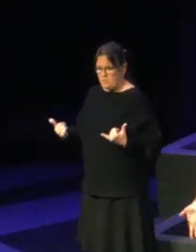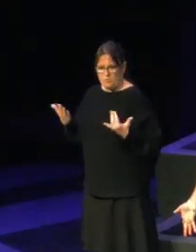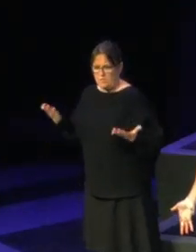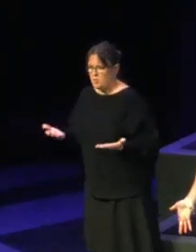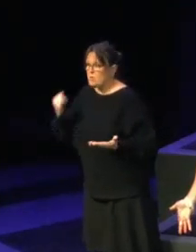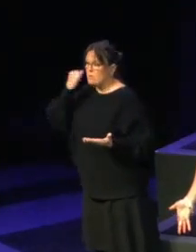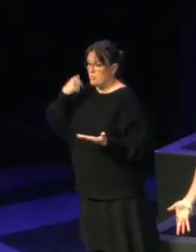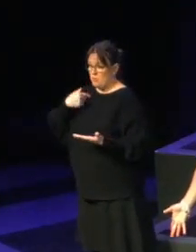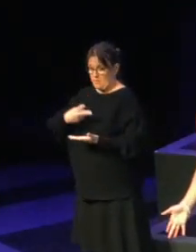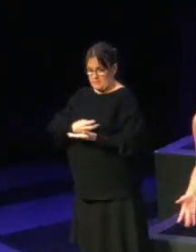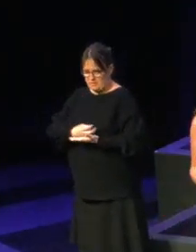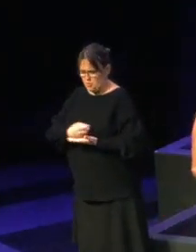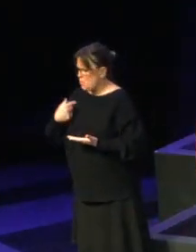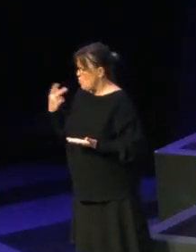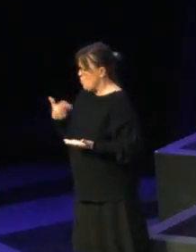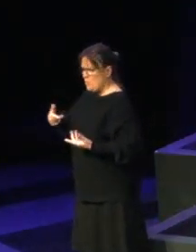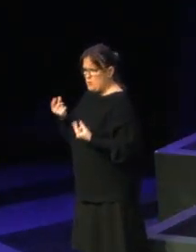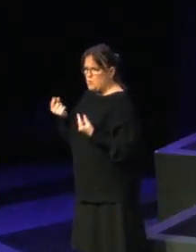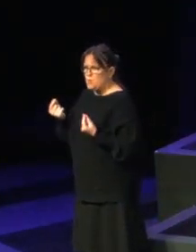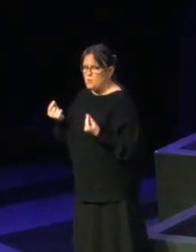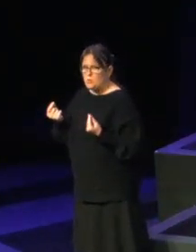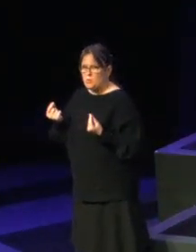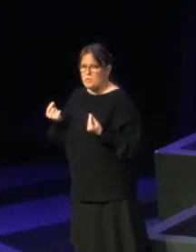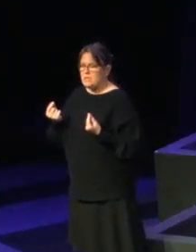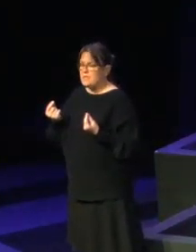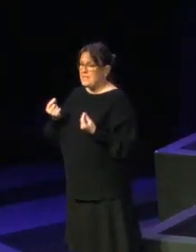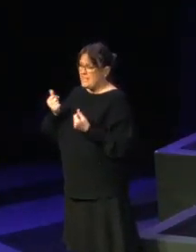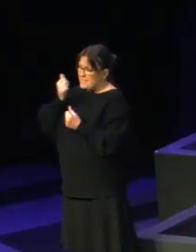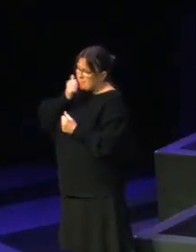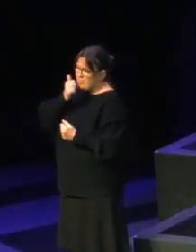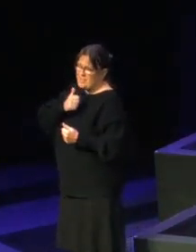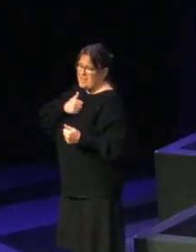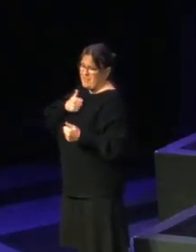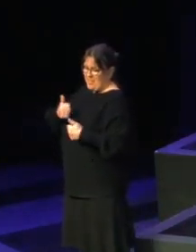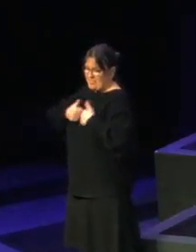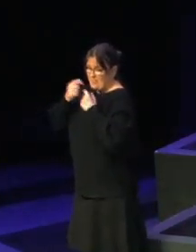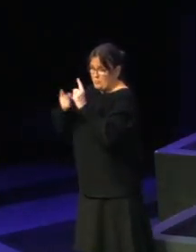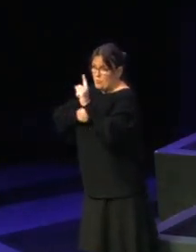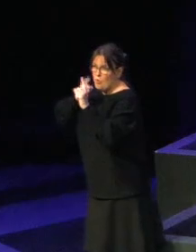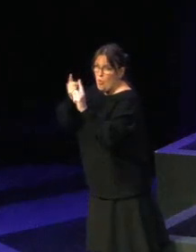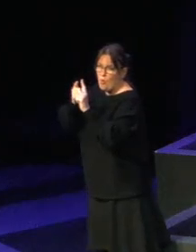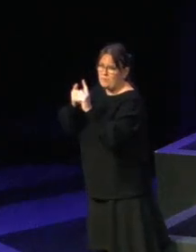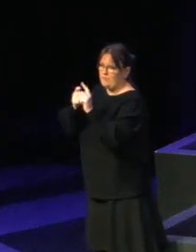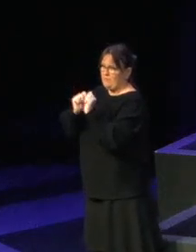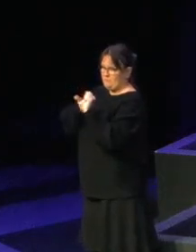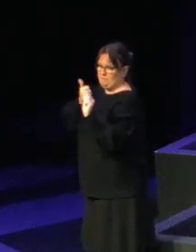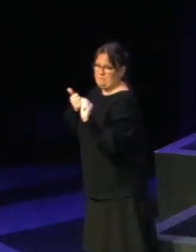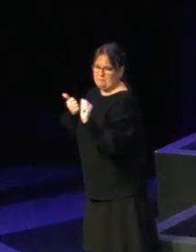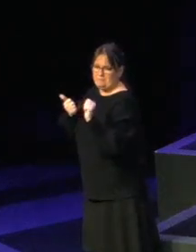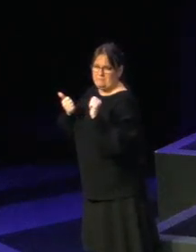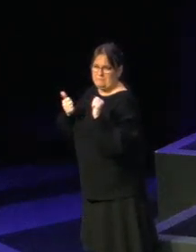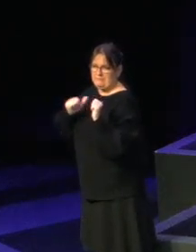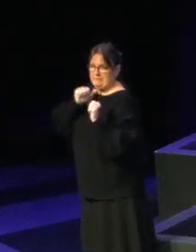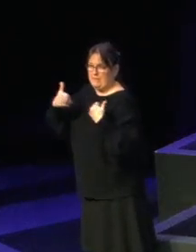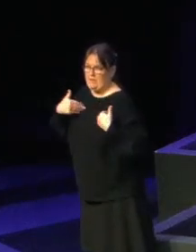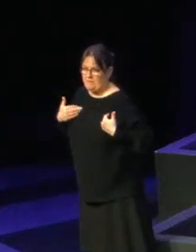I had a seizure? And we lived every day with the goal to prevent one from happening. After all